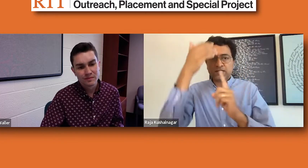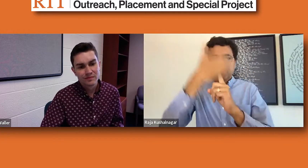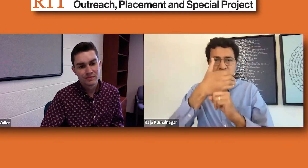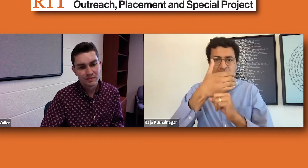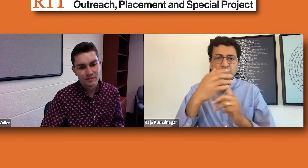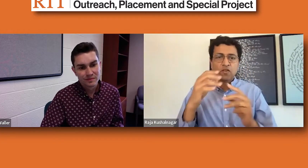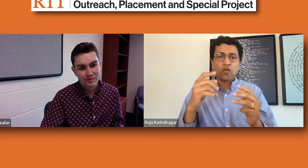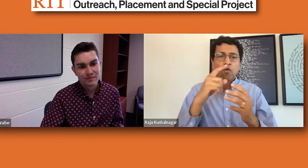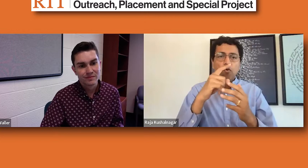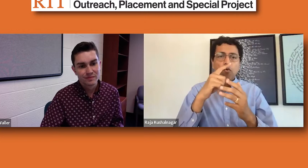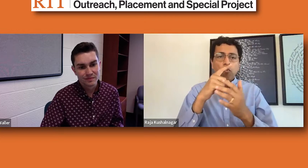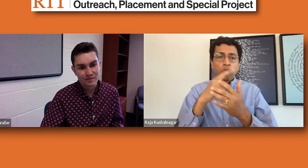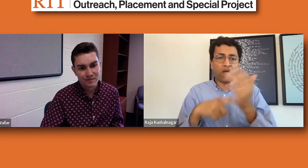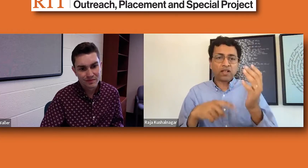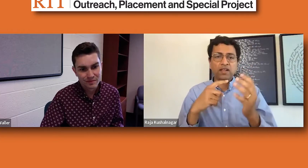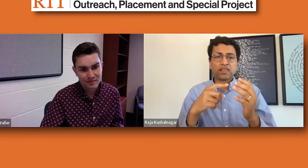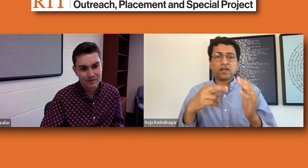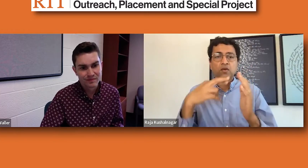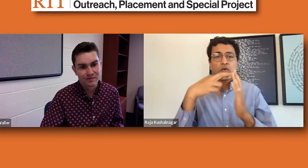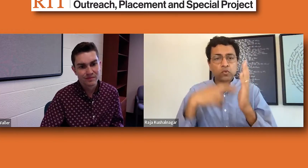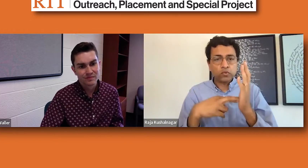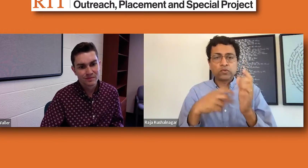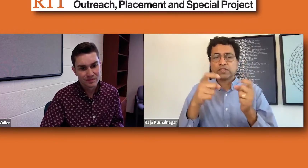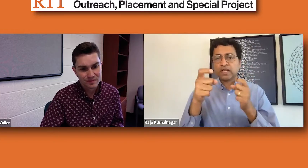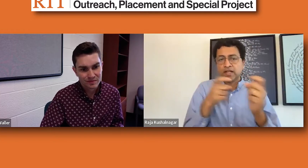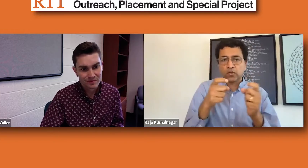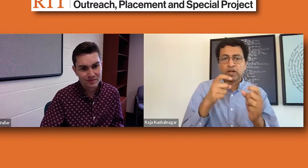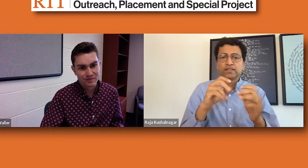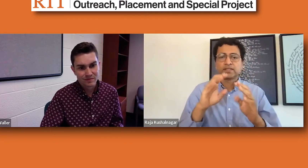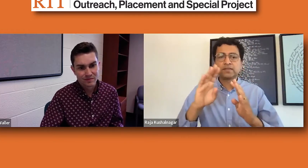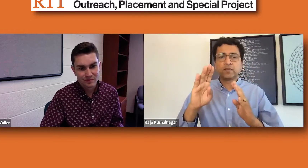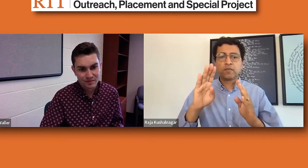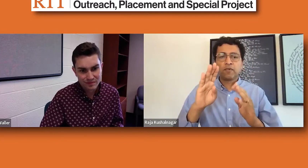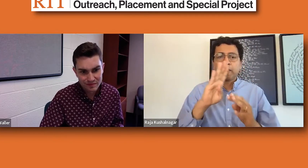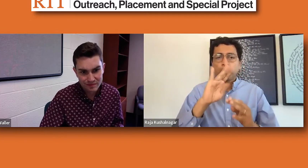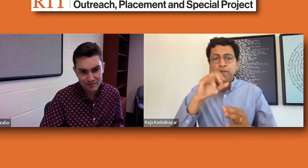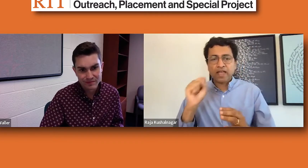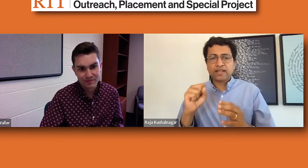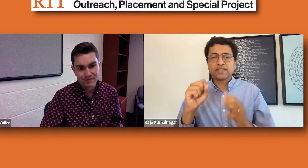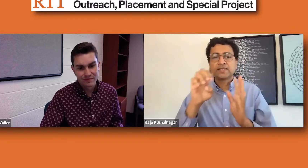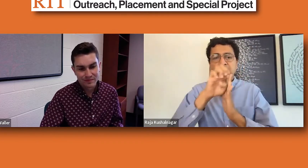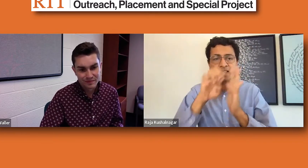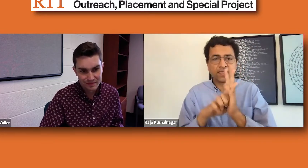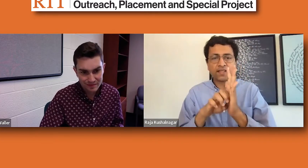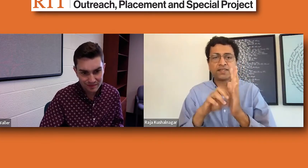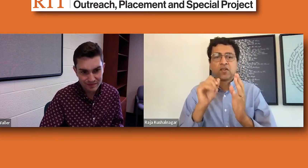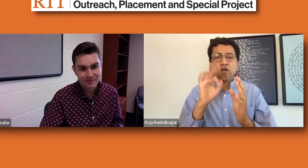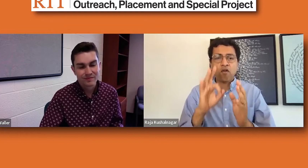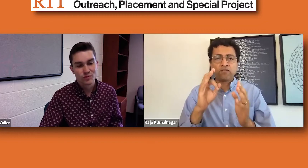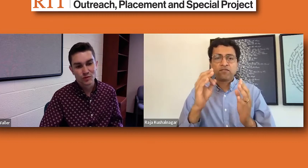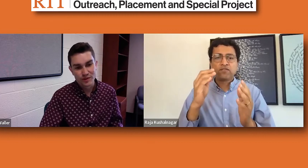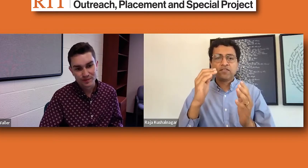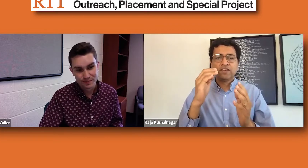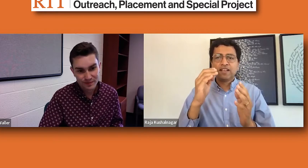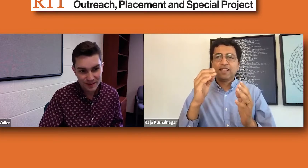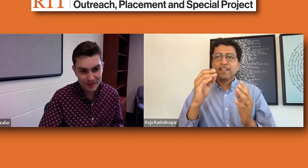is it going to be the same whether you're hearing or Deaf or will it be different? Are the rules and the controls, the bias, the ethics?